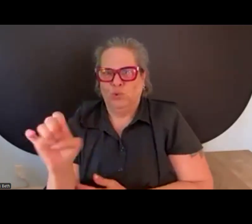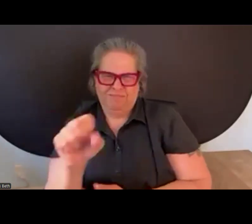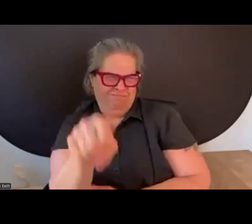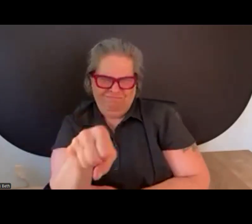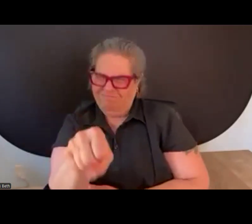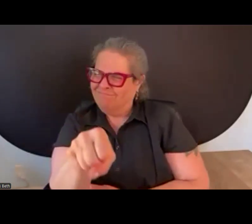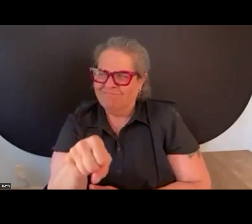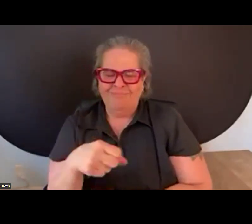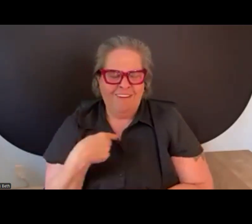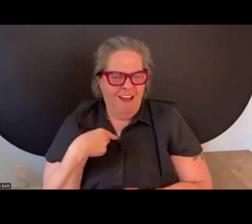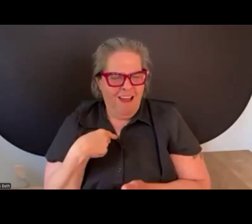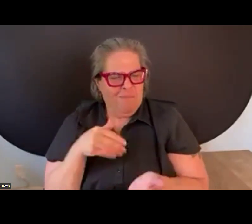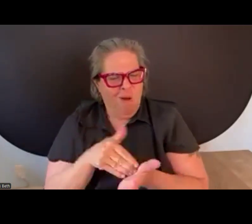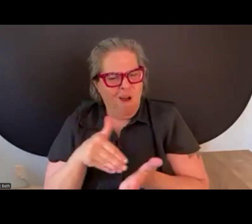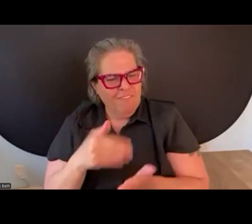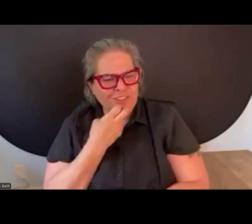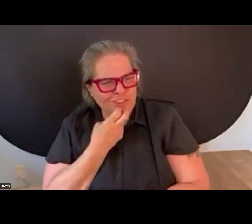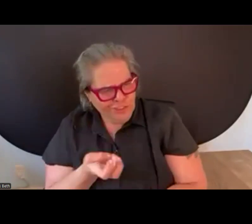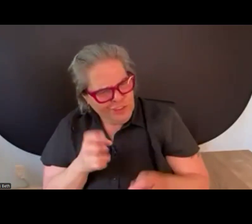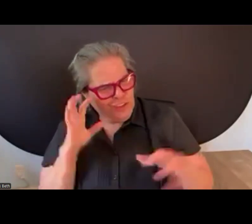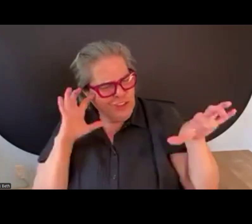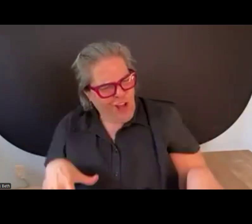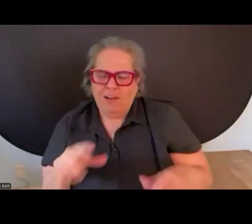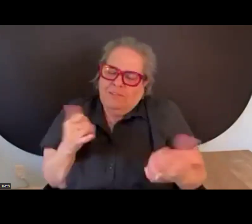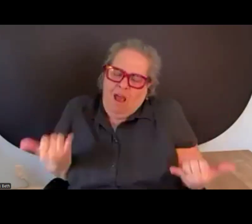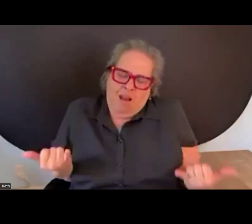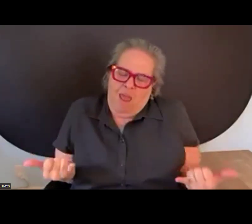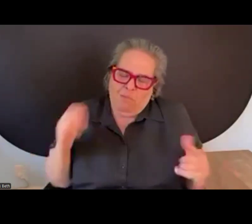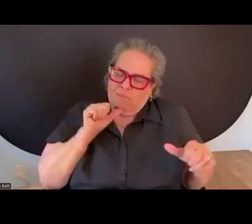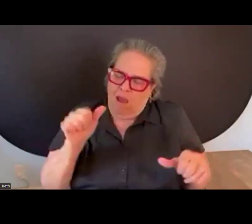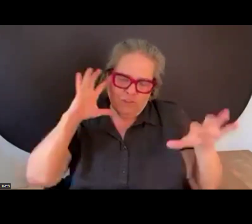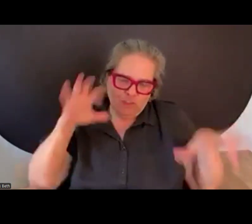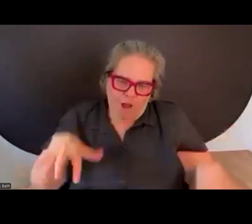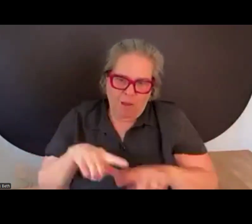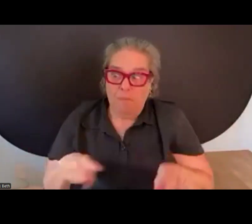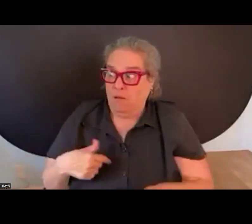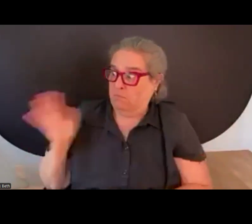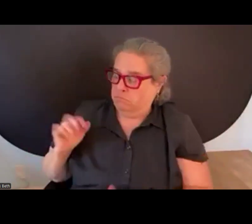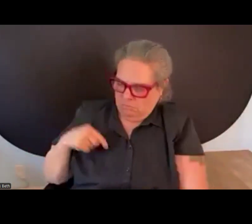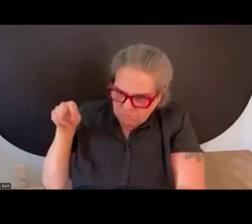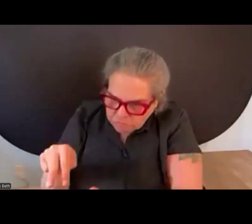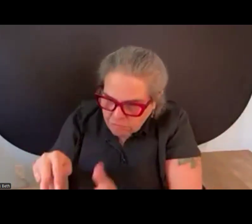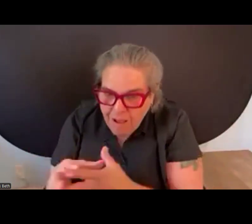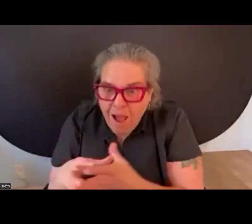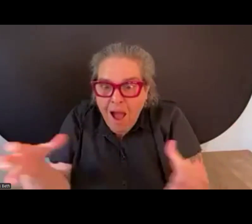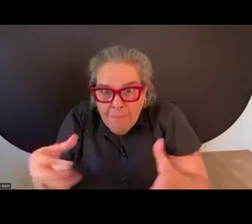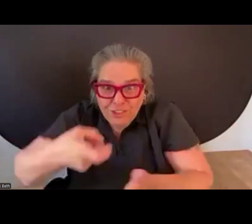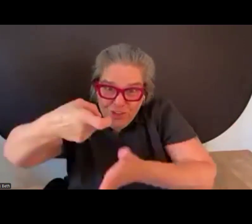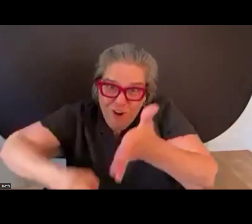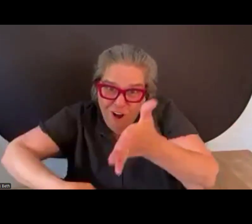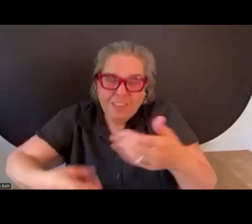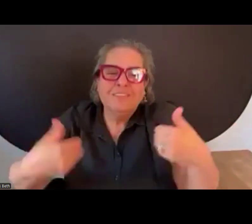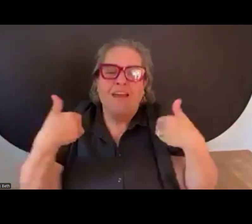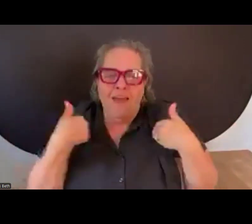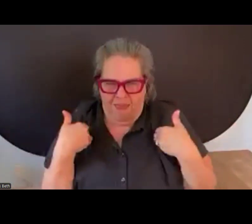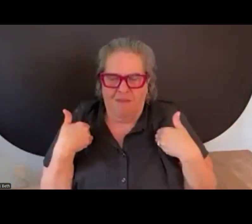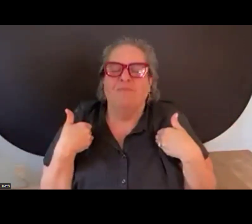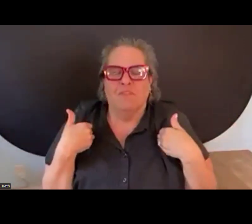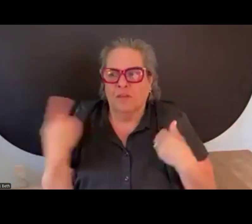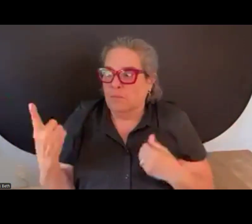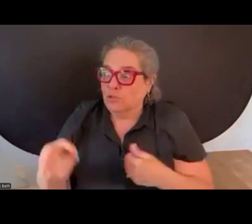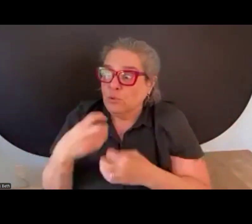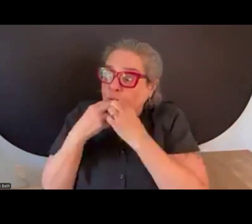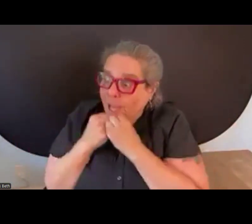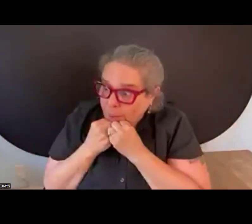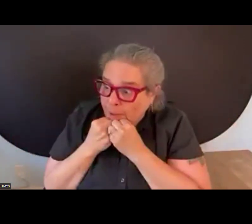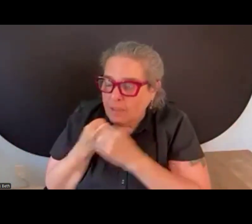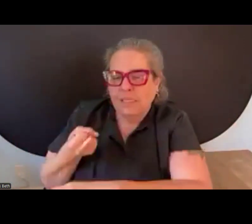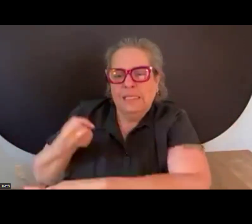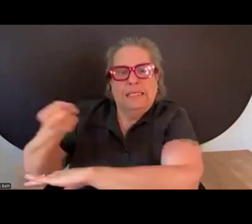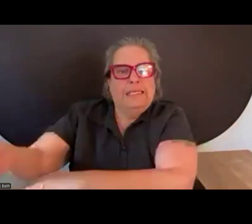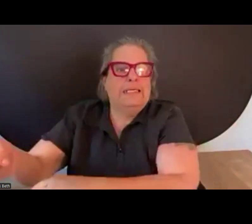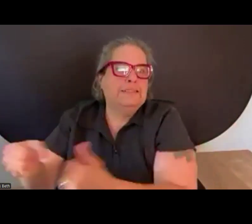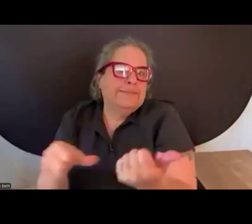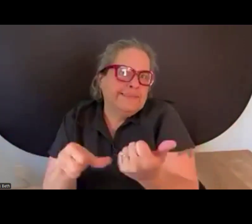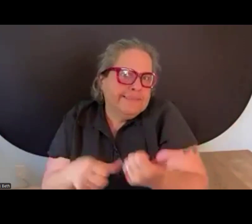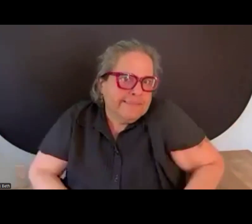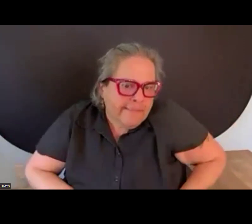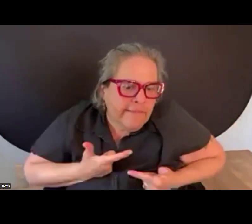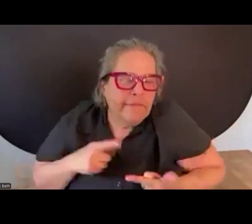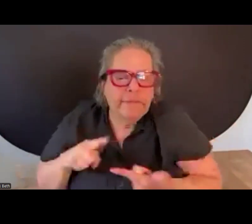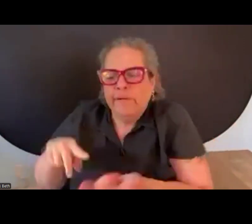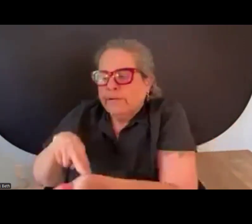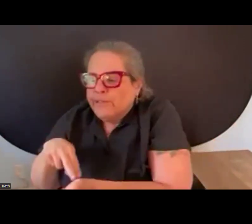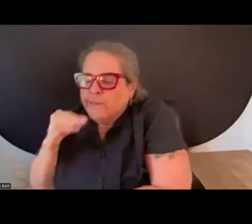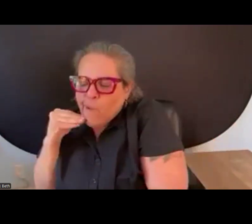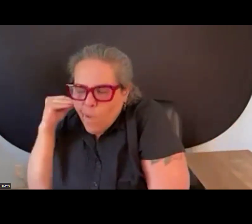To be quite honest, I'm always a little shocked not so much now, but in the beginning, I was a little shocked, because I know how expensive it is to have a loved one in one of these facilities, whether it be assisted, nursing home.